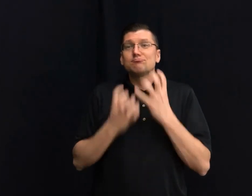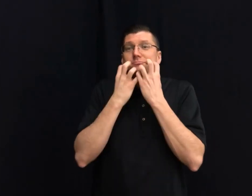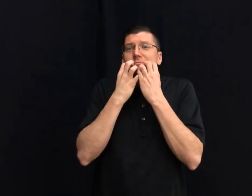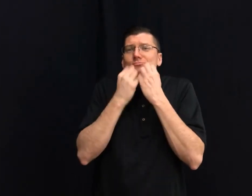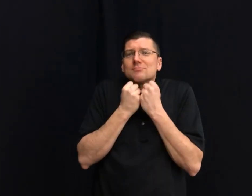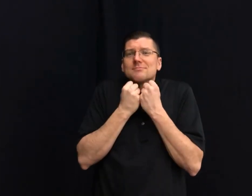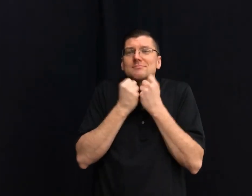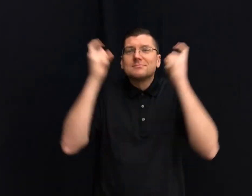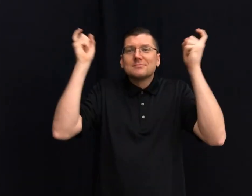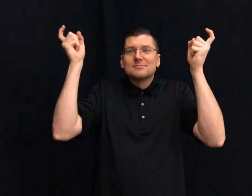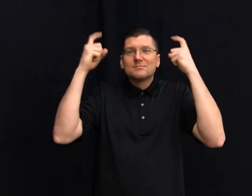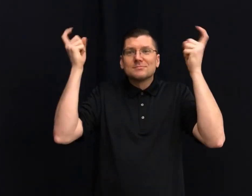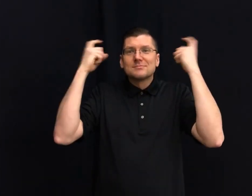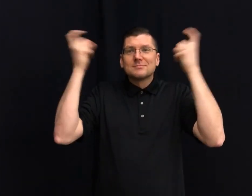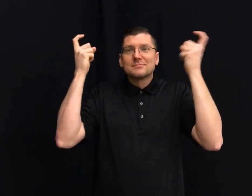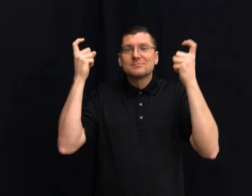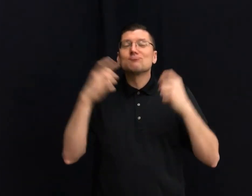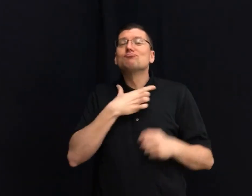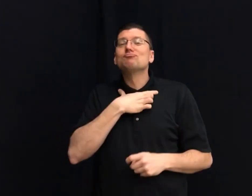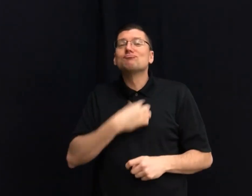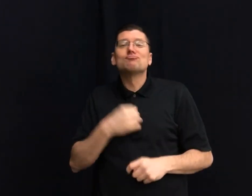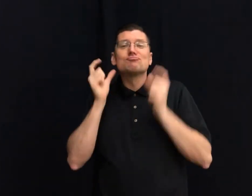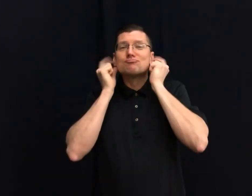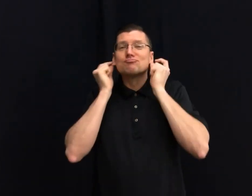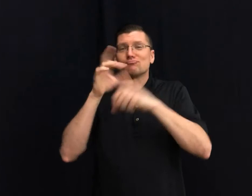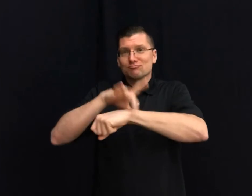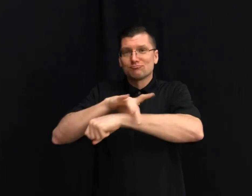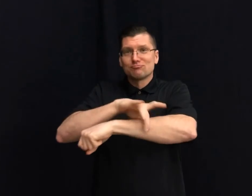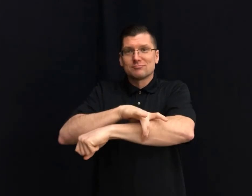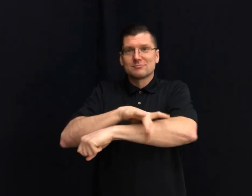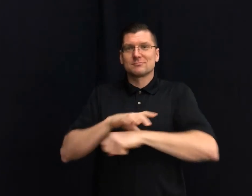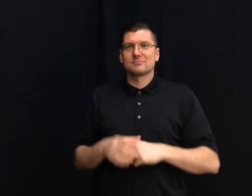( 5 )